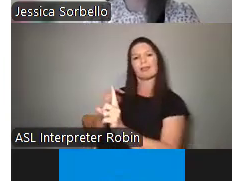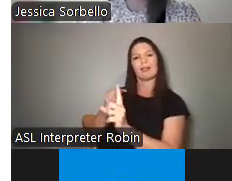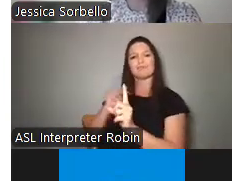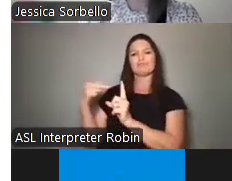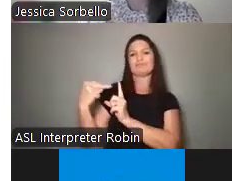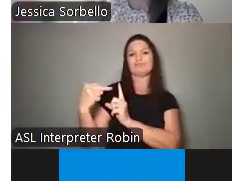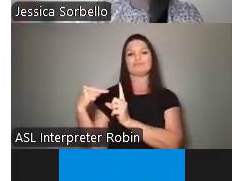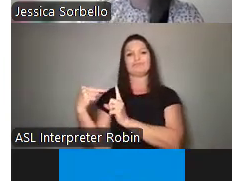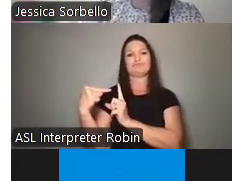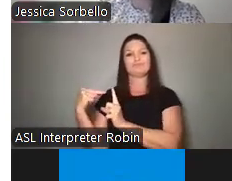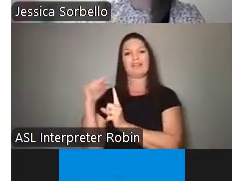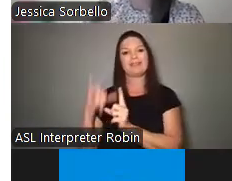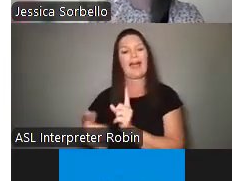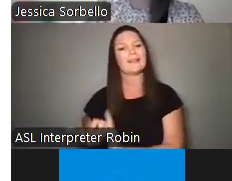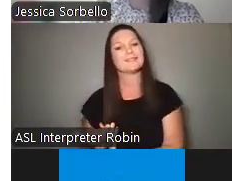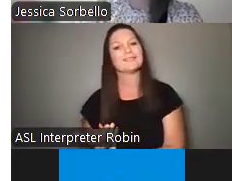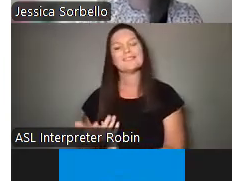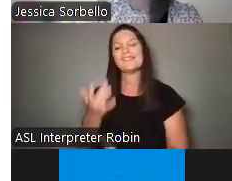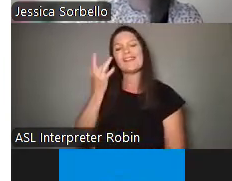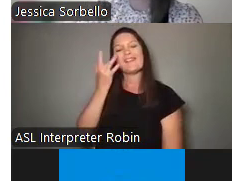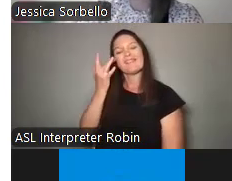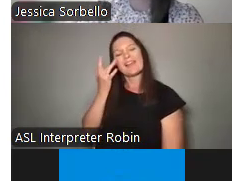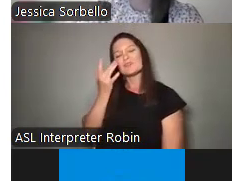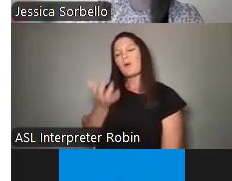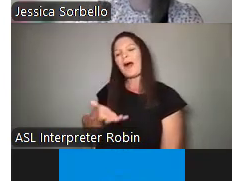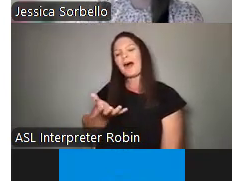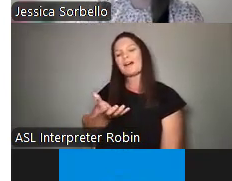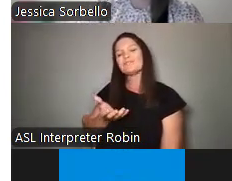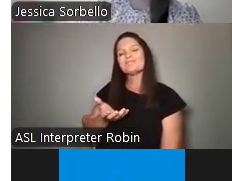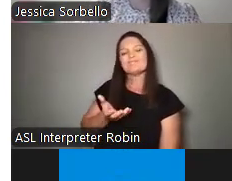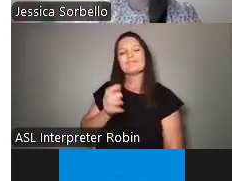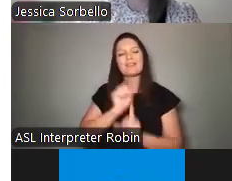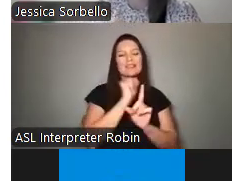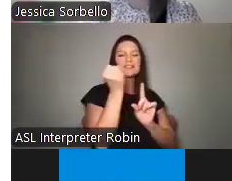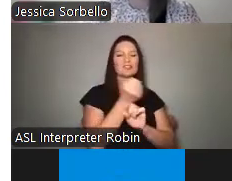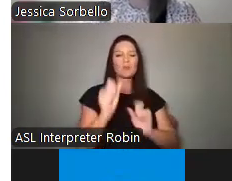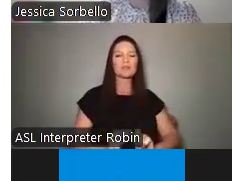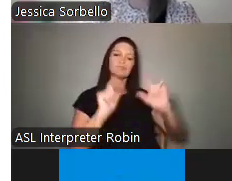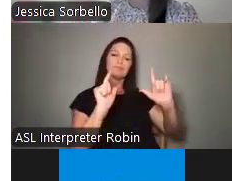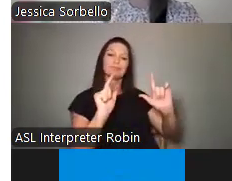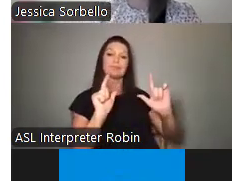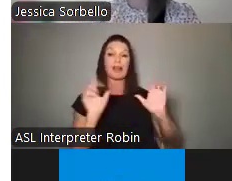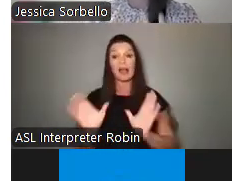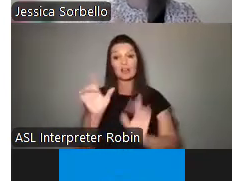unmute and talk because this is going to be a very different